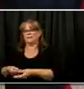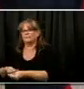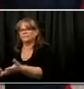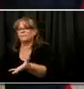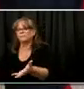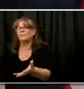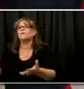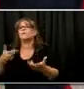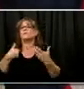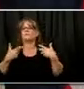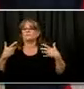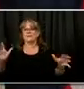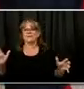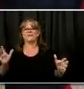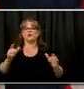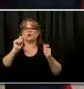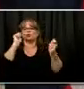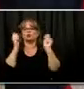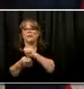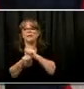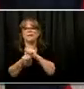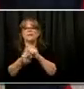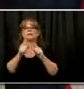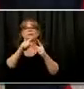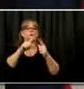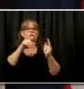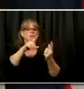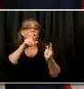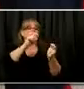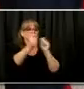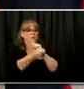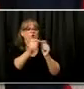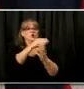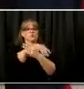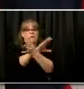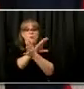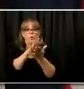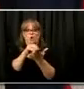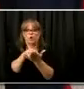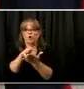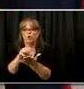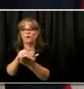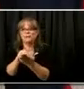attendance may look different. It may not only just be in-person headcount, so we have made